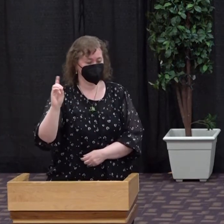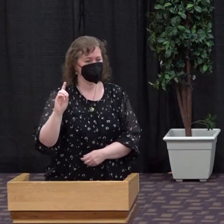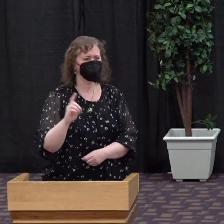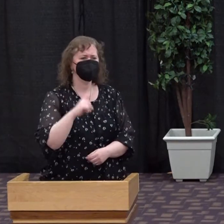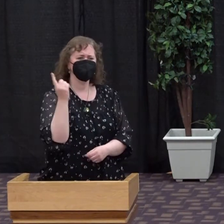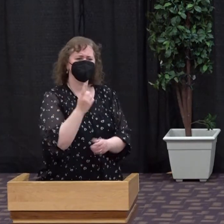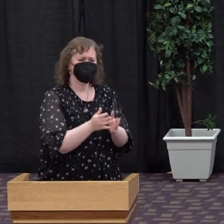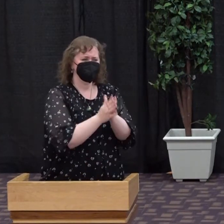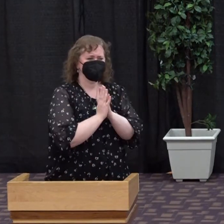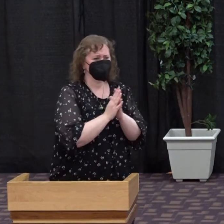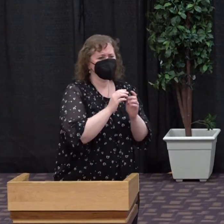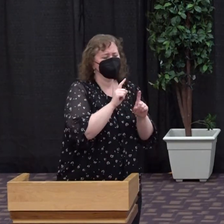And it's located in Delavan.